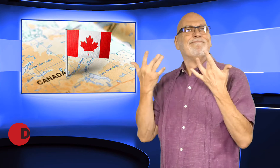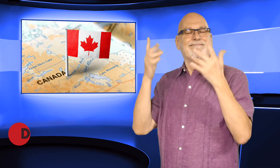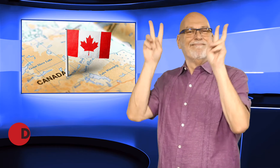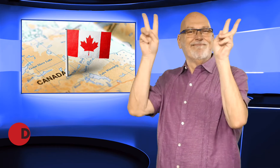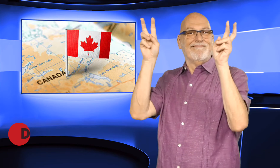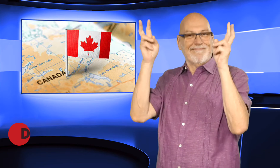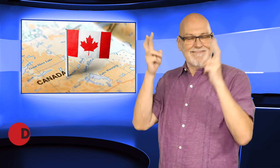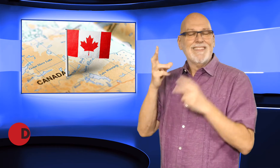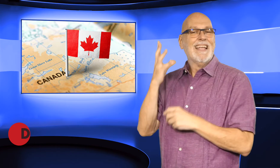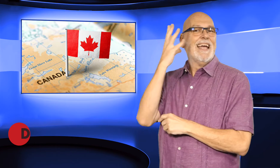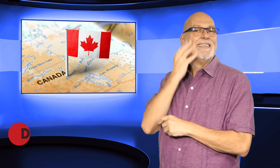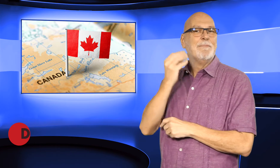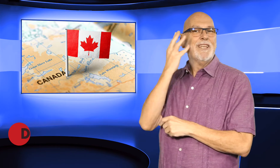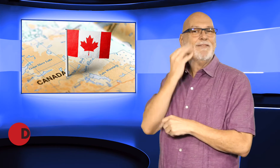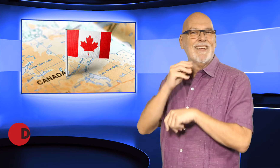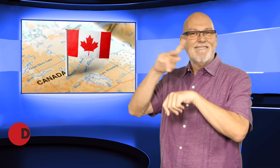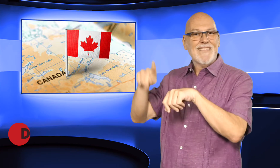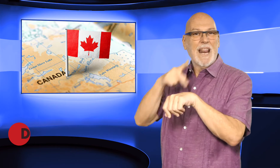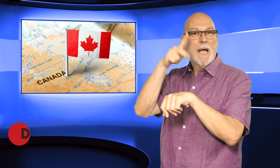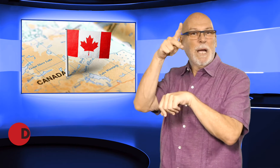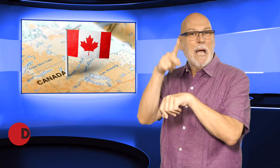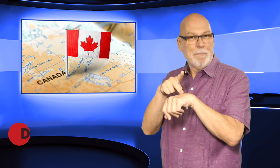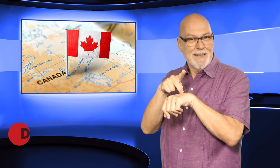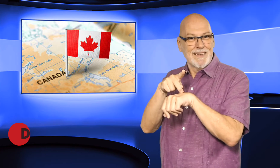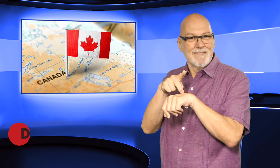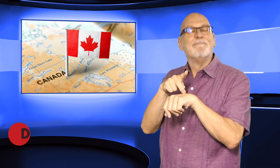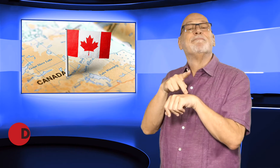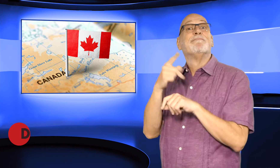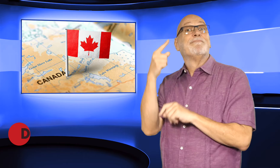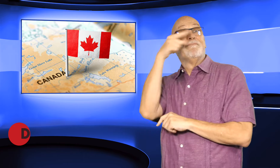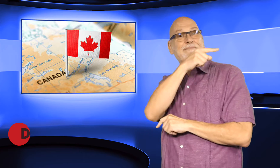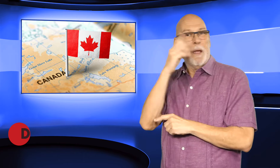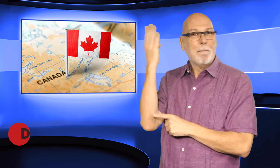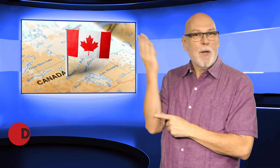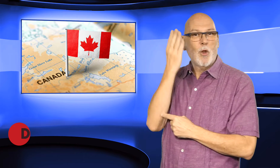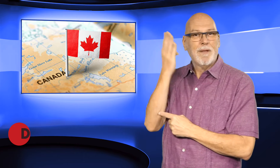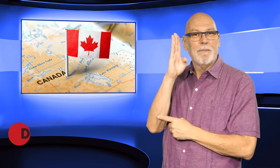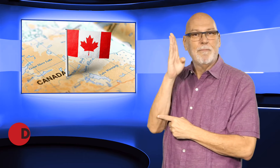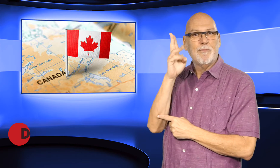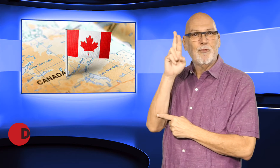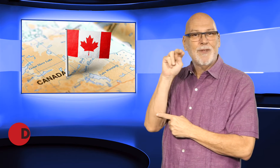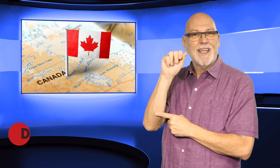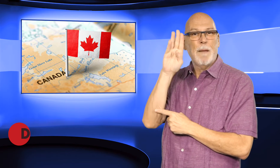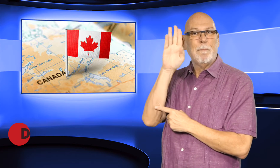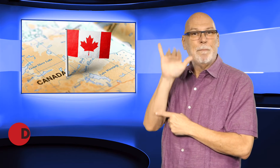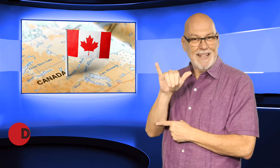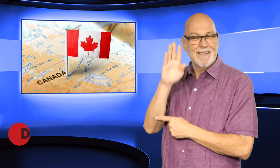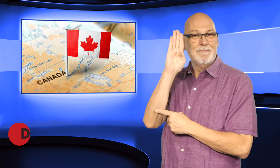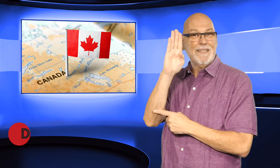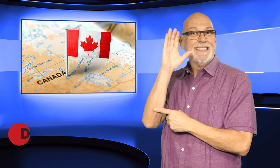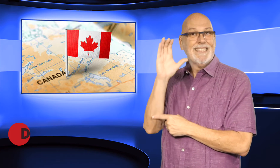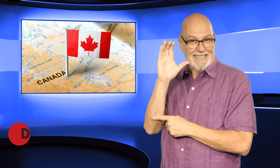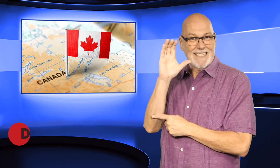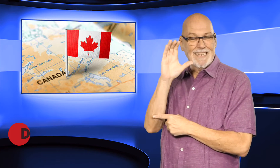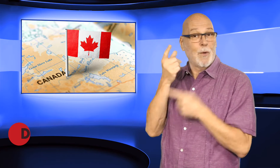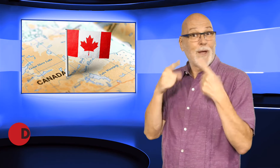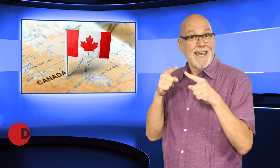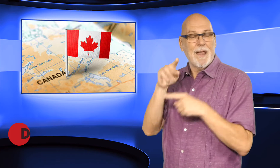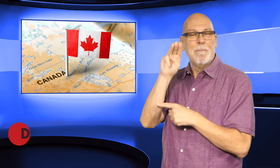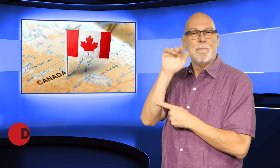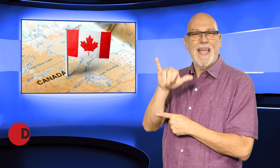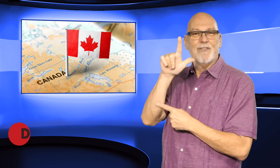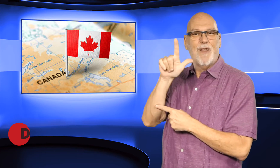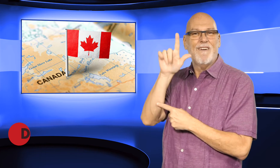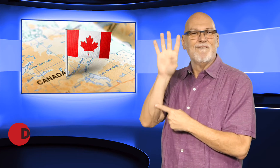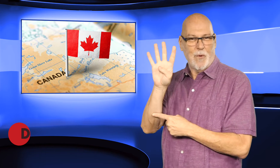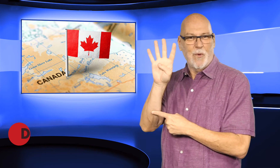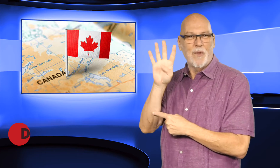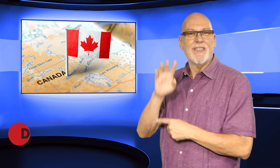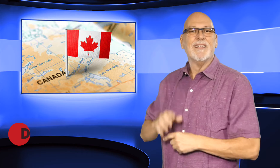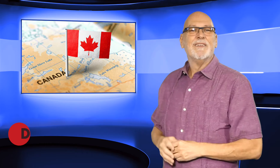an event called "Experience the Philippines" happening in Burnaby, BC on May 24th.